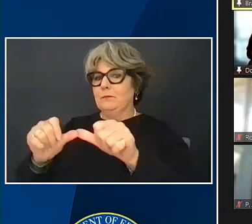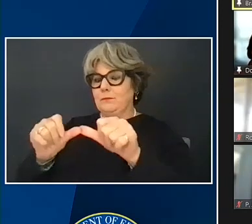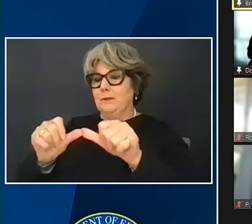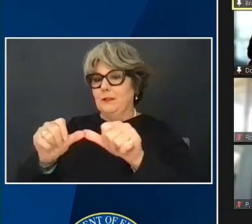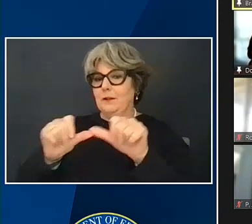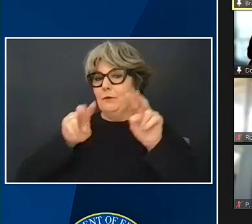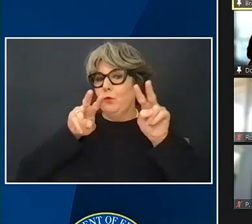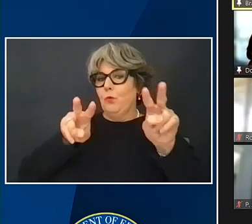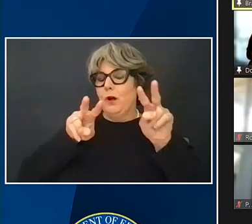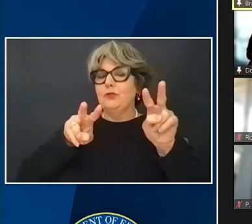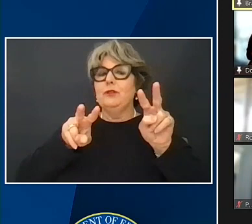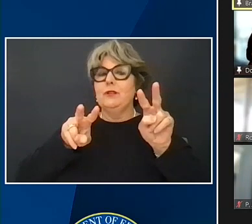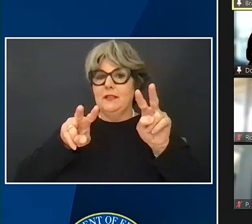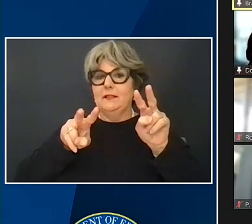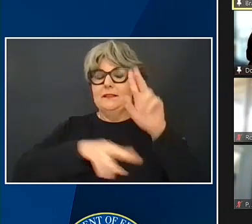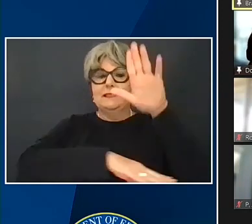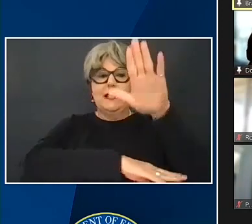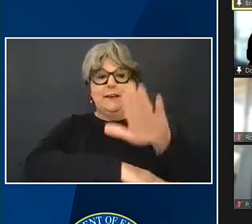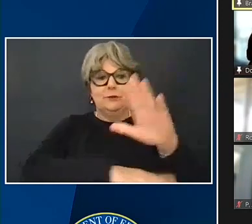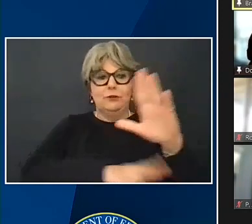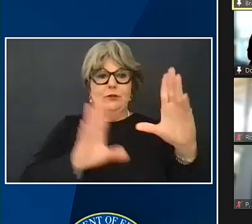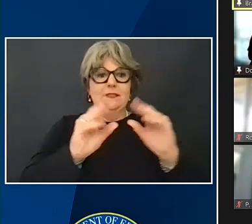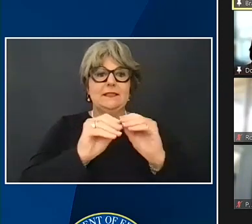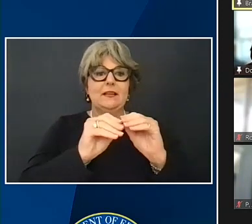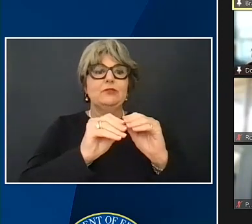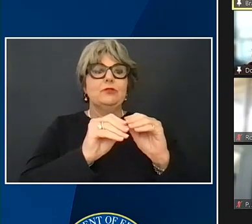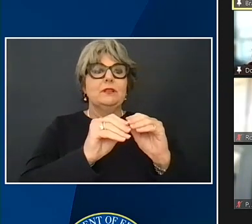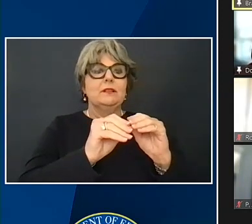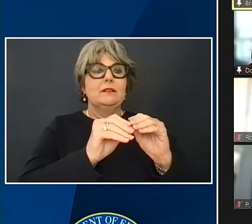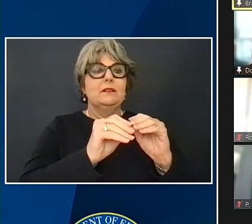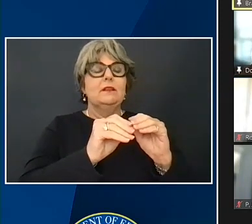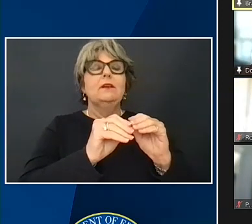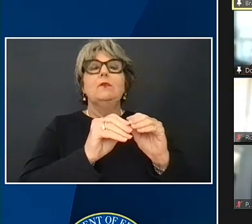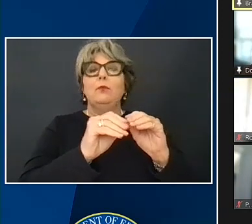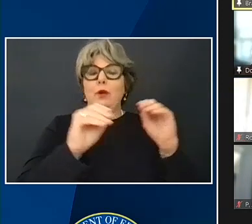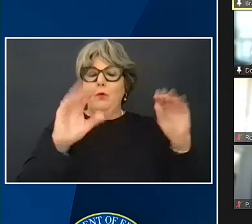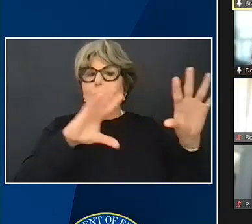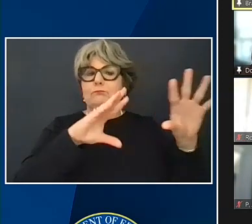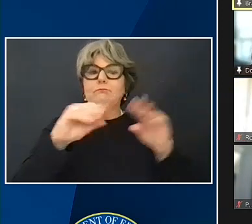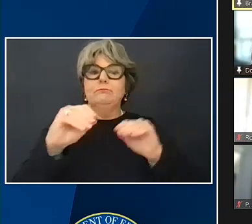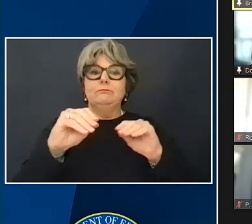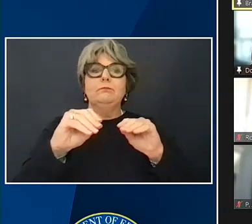will cease when we go off live. So you can pick that up at 1:00 p.m.